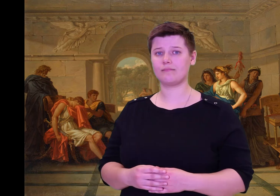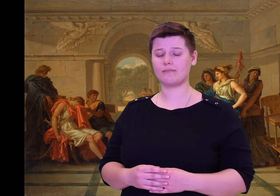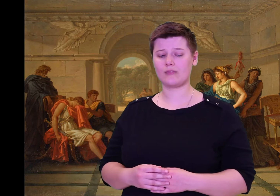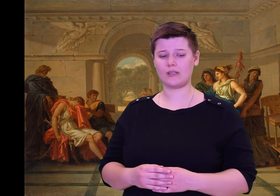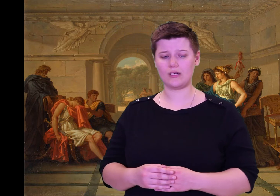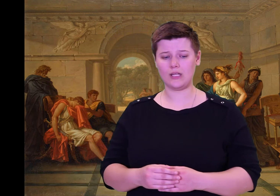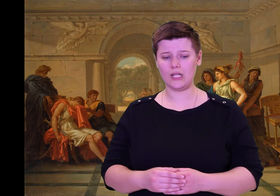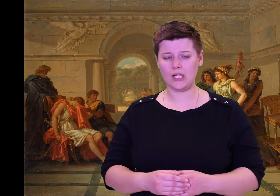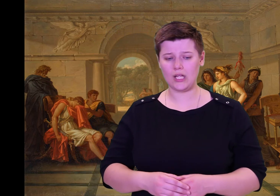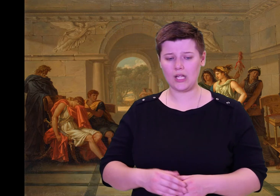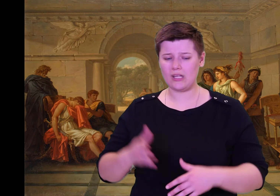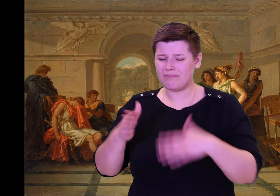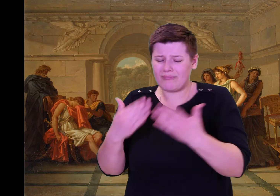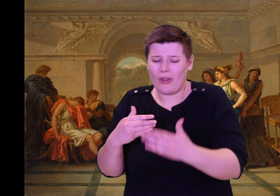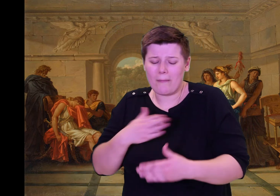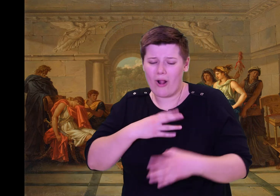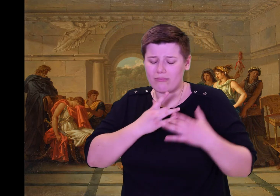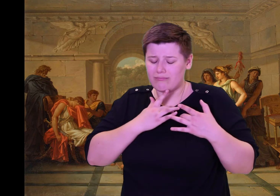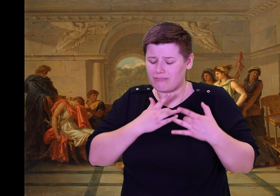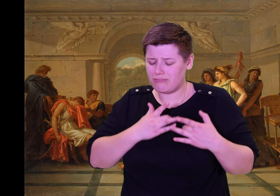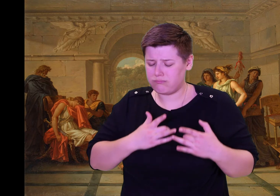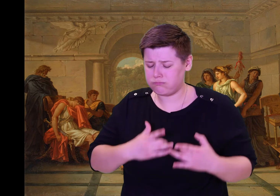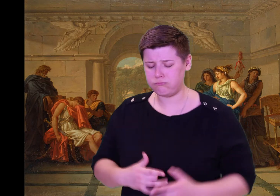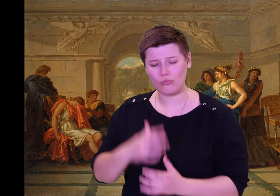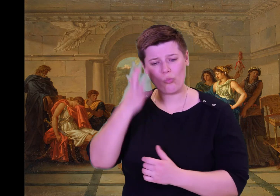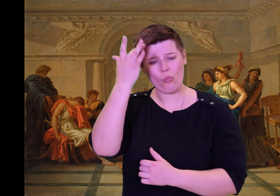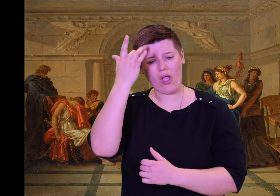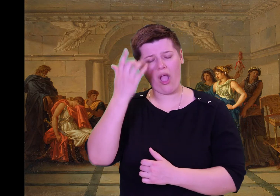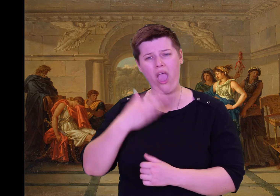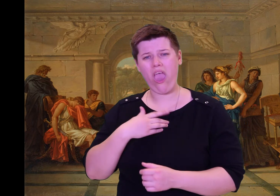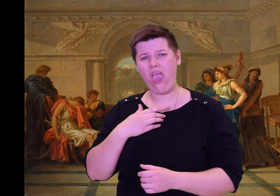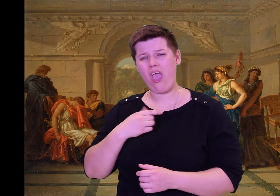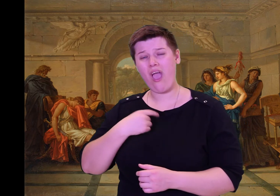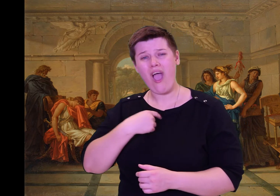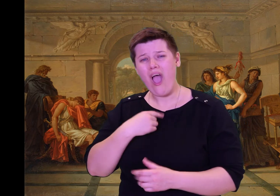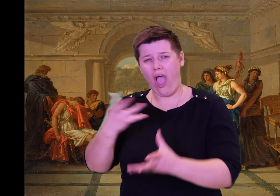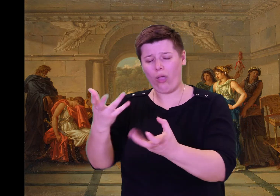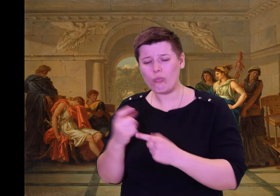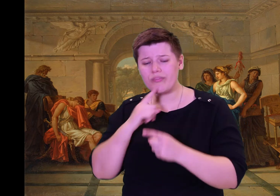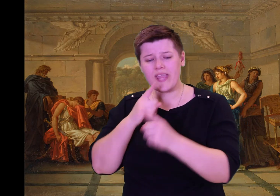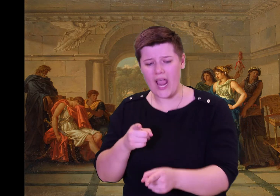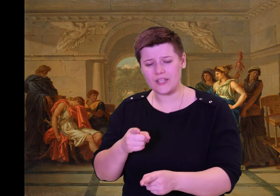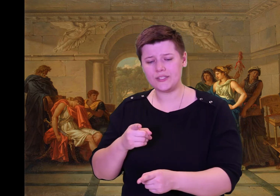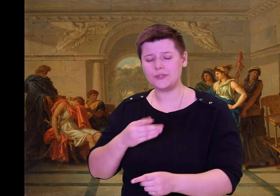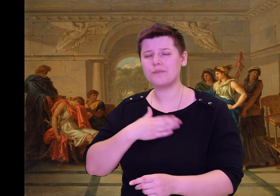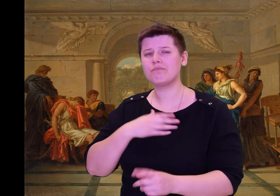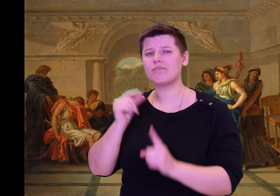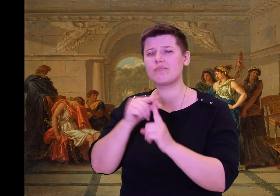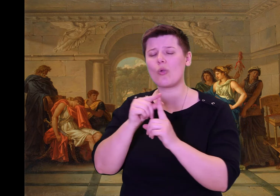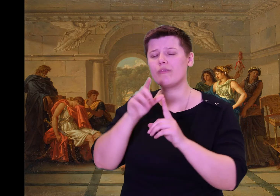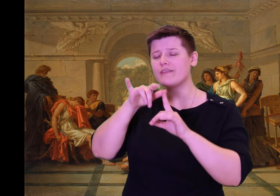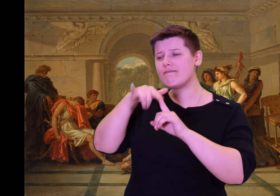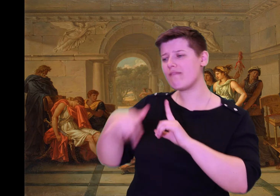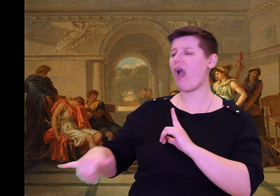Despite my grief, I pressed him for answers. My words took wings.